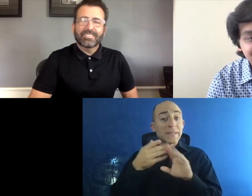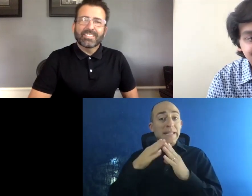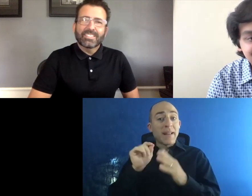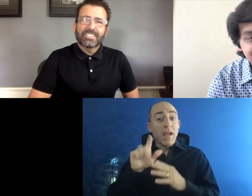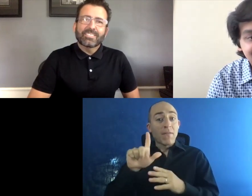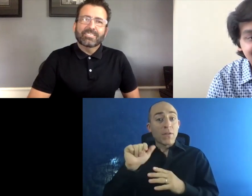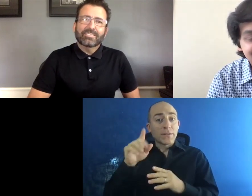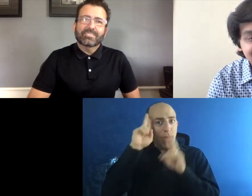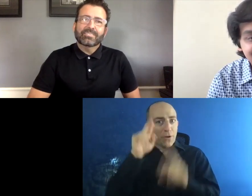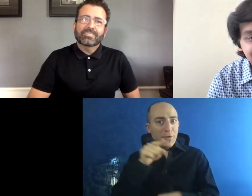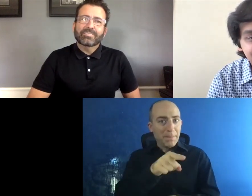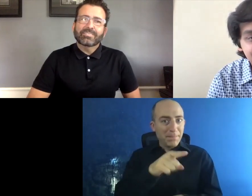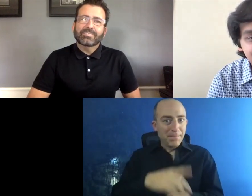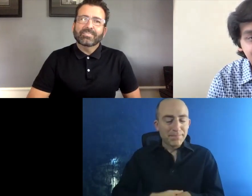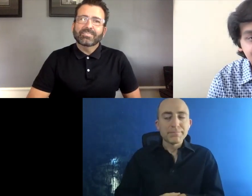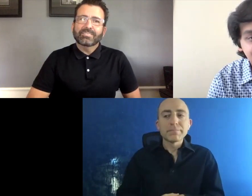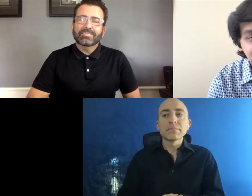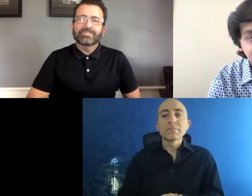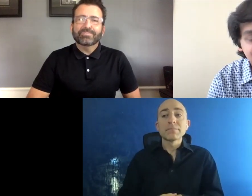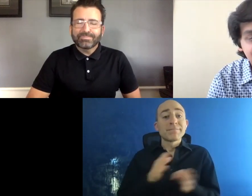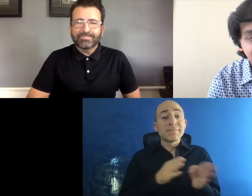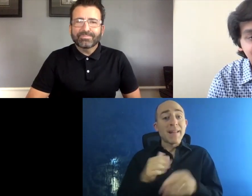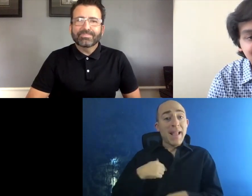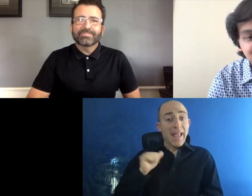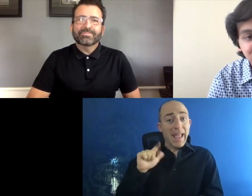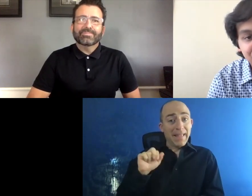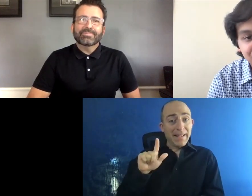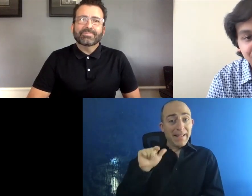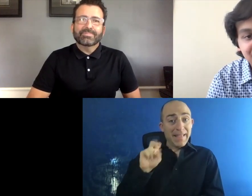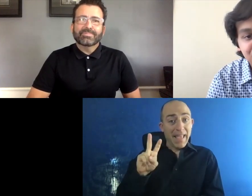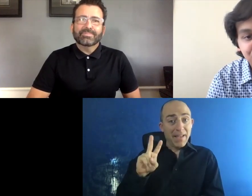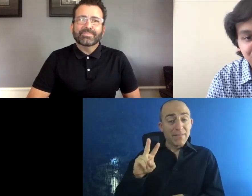Mr. Alek Lev, the director of What? will be Mr. Maucere’s interpreter.